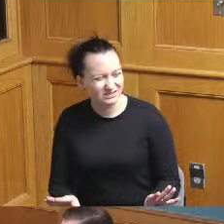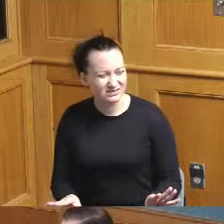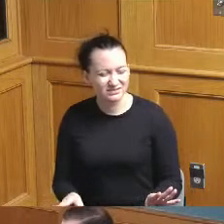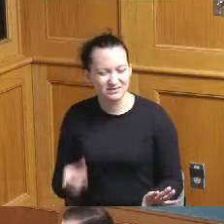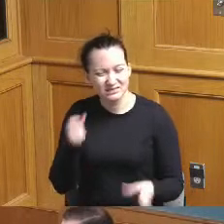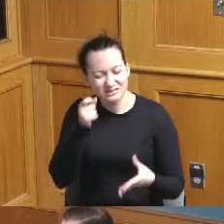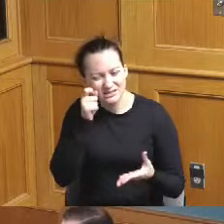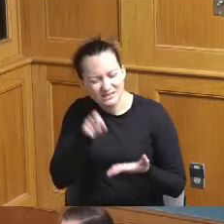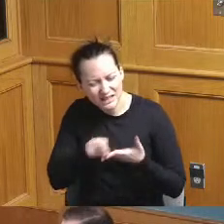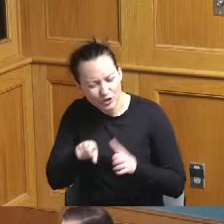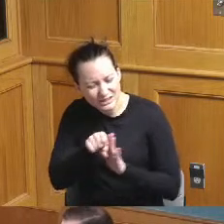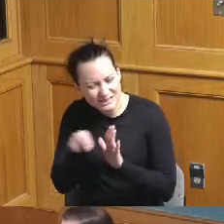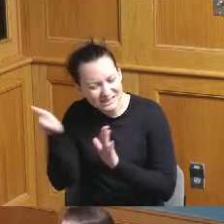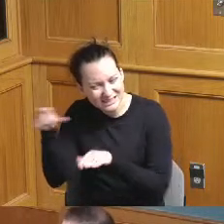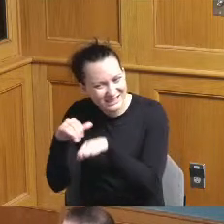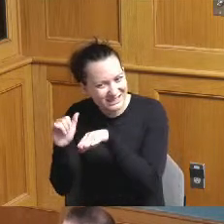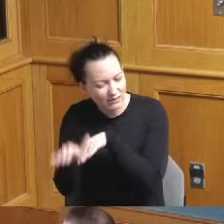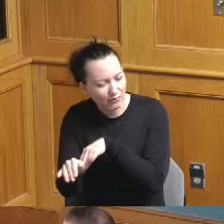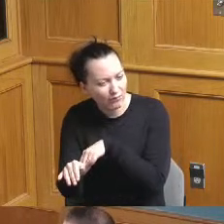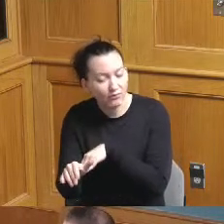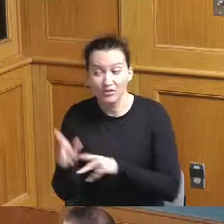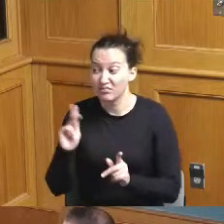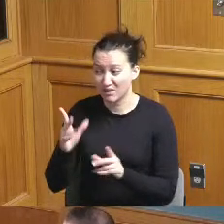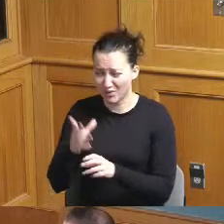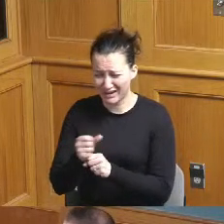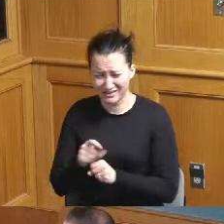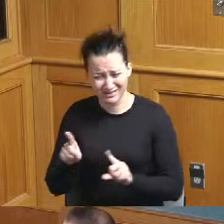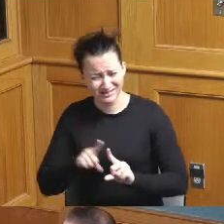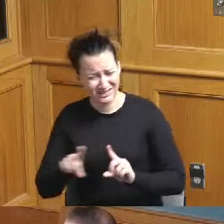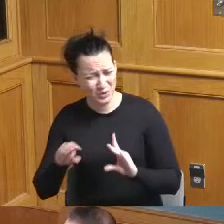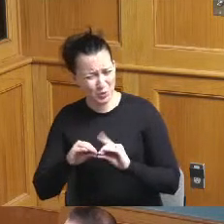Secretary of State sent them out but didn't people receive them from a different organization as well